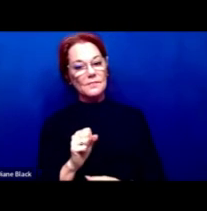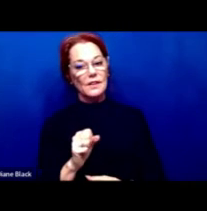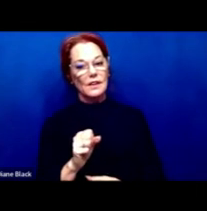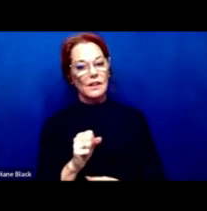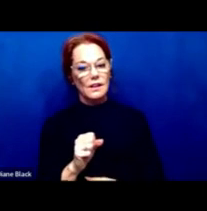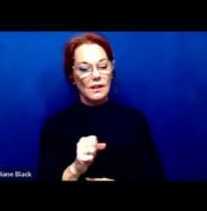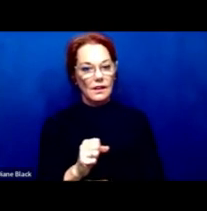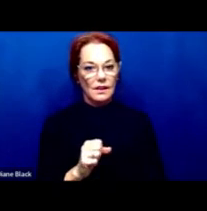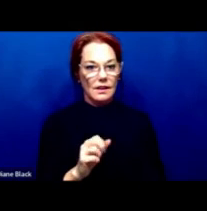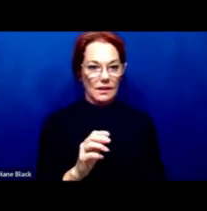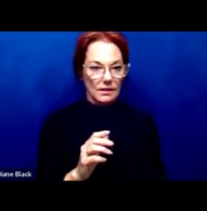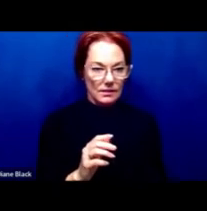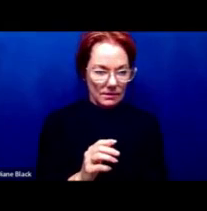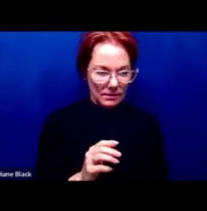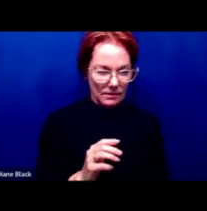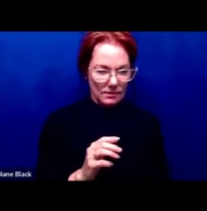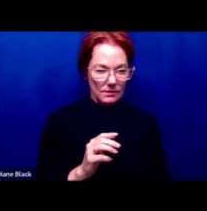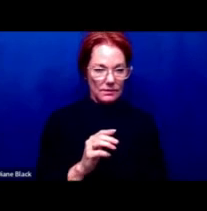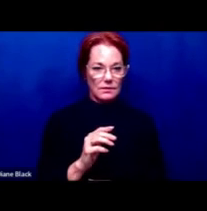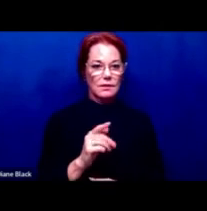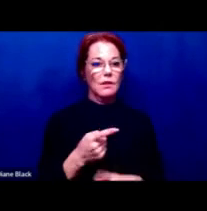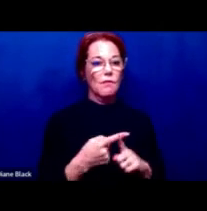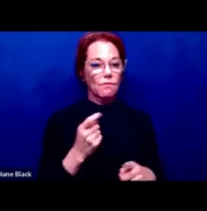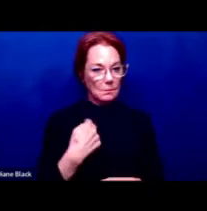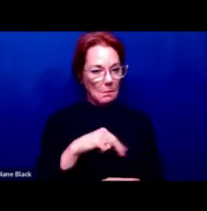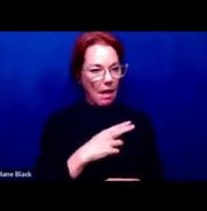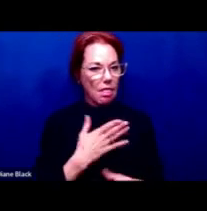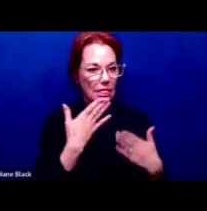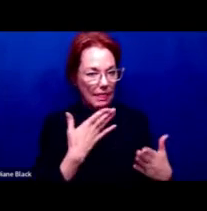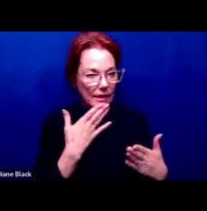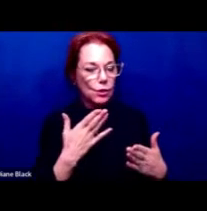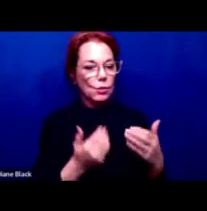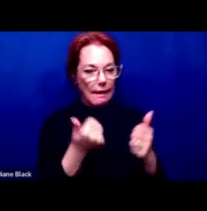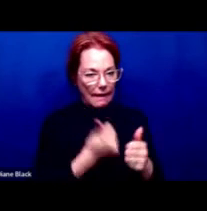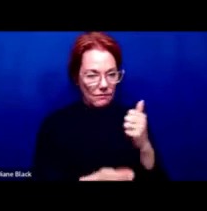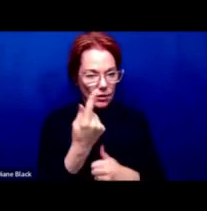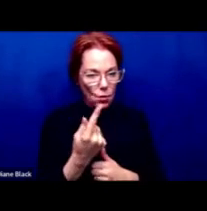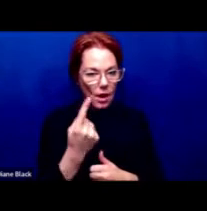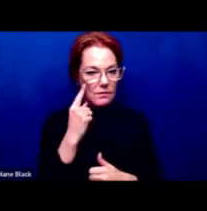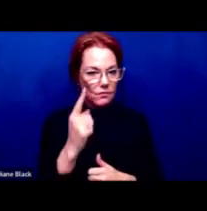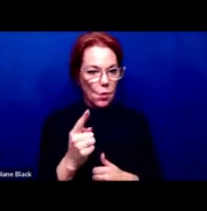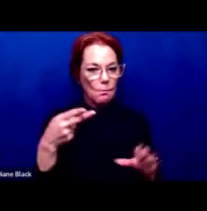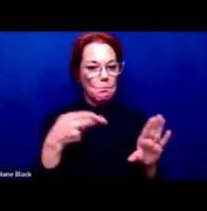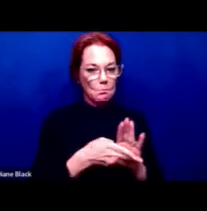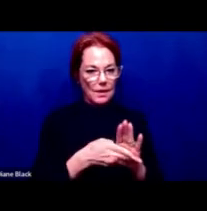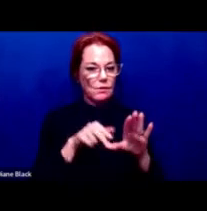ACL, AoD ODSI. I just want to thank everyone for participating in this wonderful, wonderful